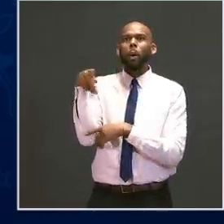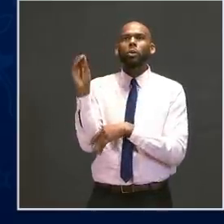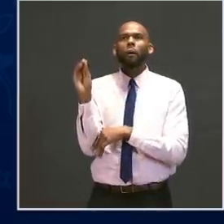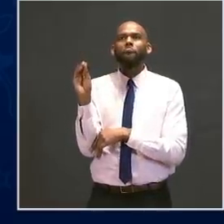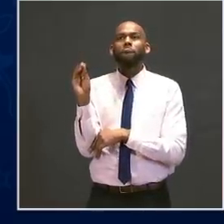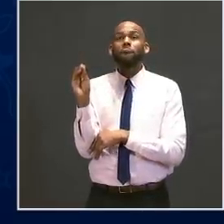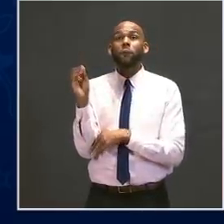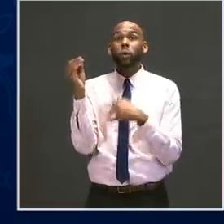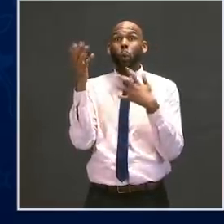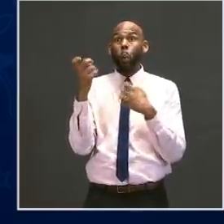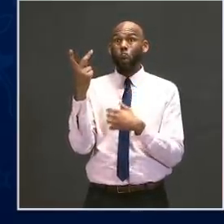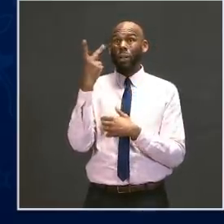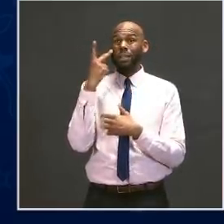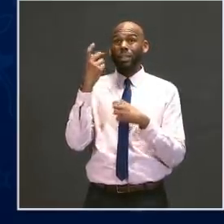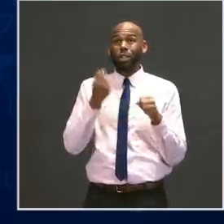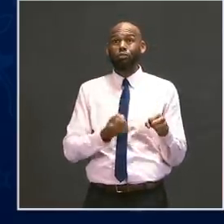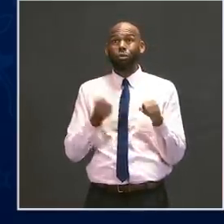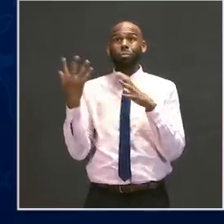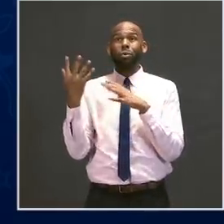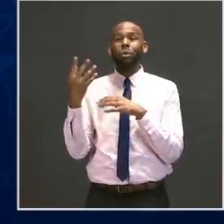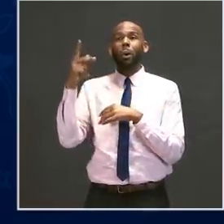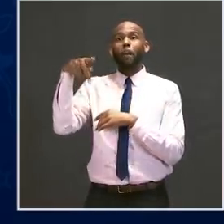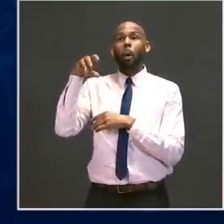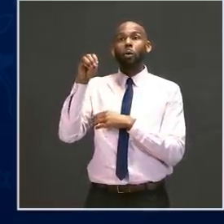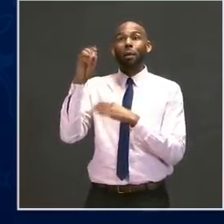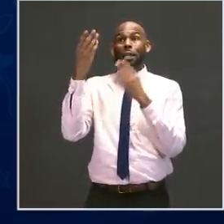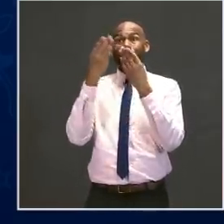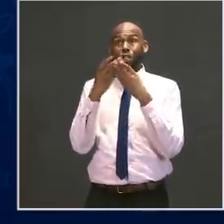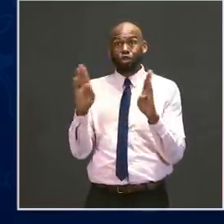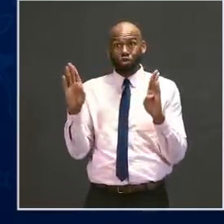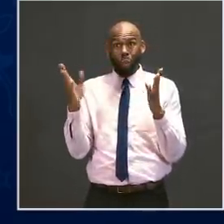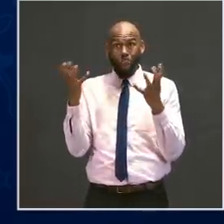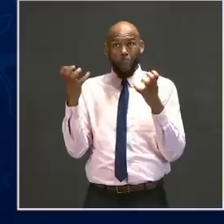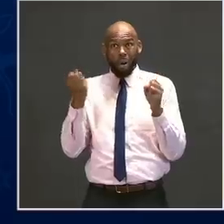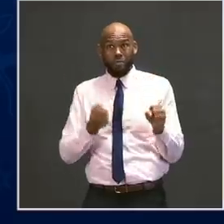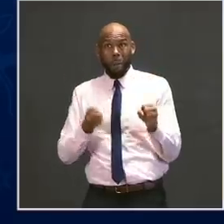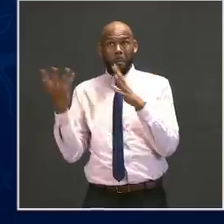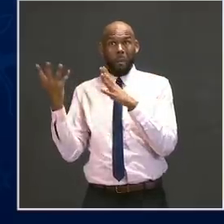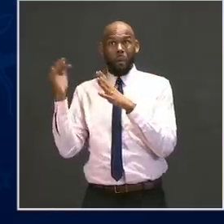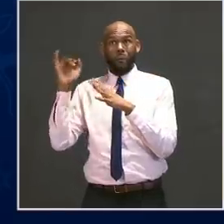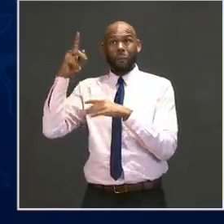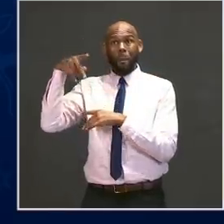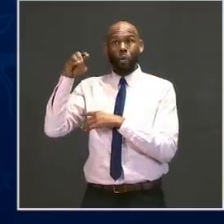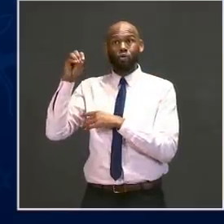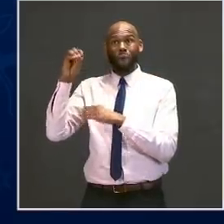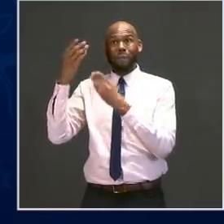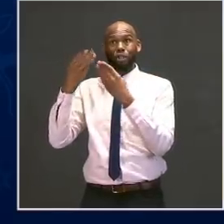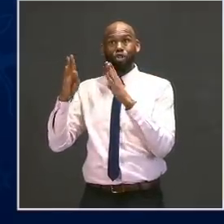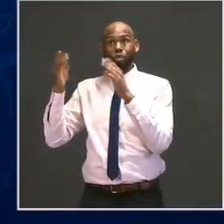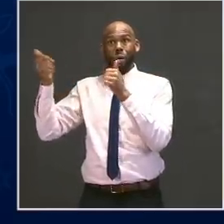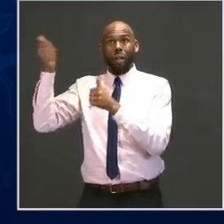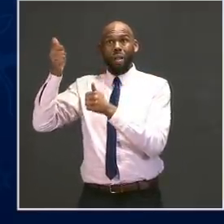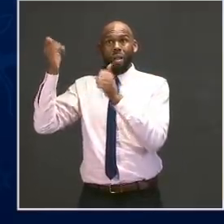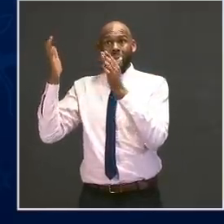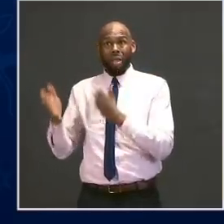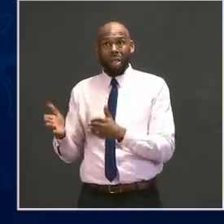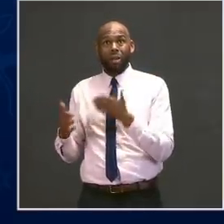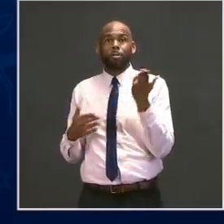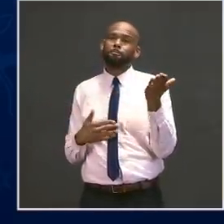of Postmaster General Louis DeJoy? And is he doing anything to make that happen? Ms. Psaki: Well, as I understand the process, it can only be done by the board members.